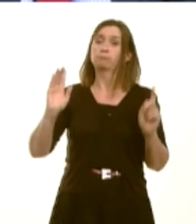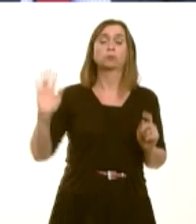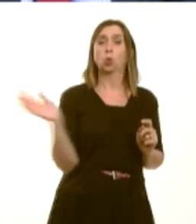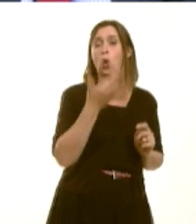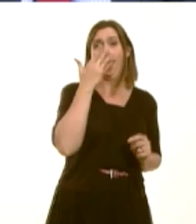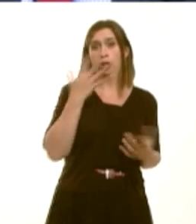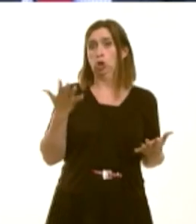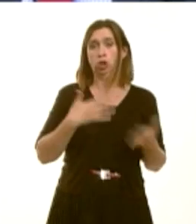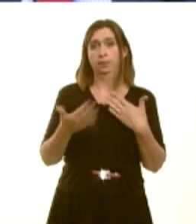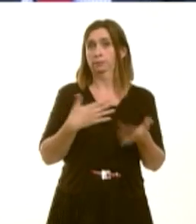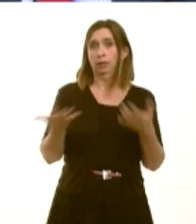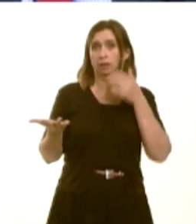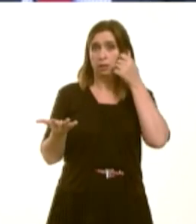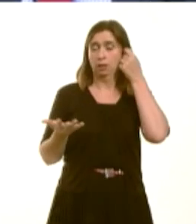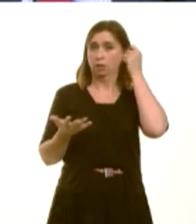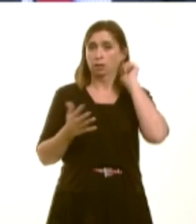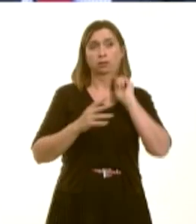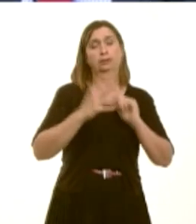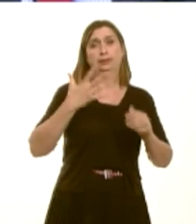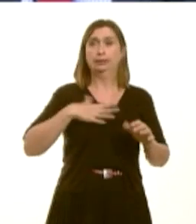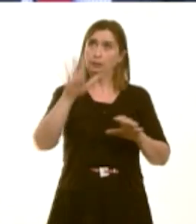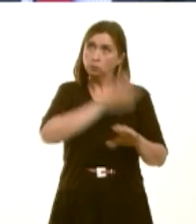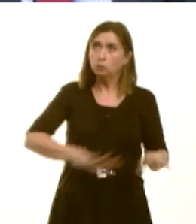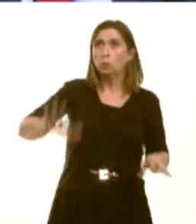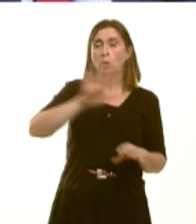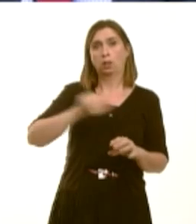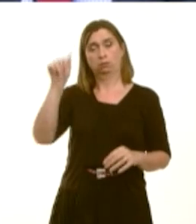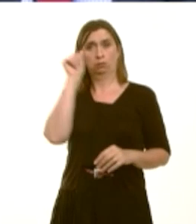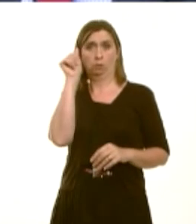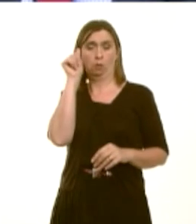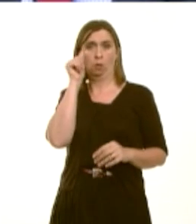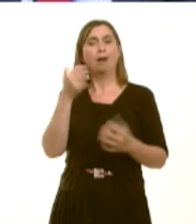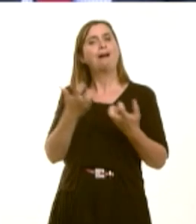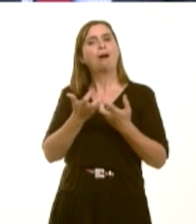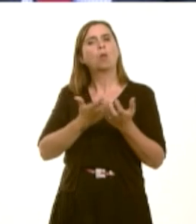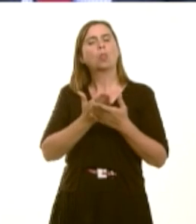of the population according to their age, but for across the entire population. We hope to do that, of course, through the public health messaging that we have, and through